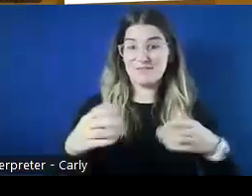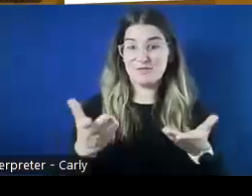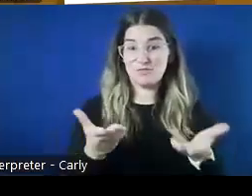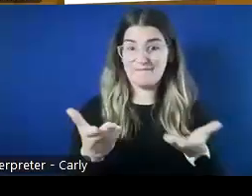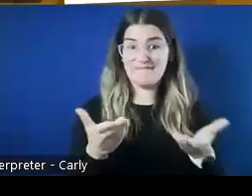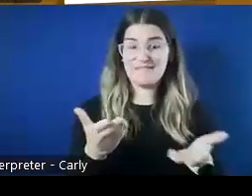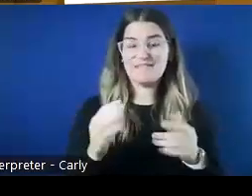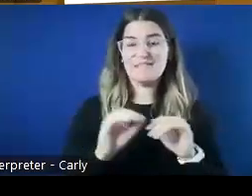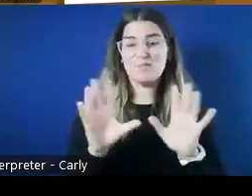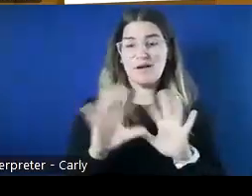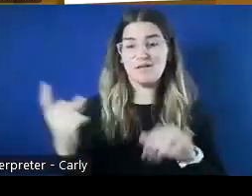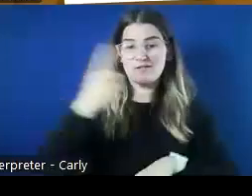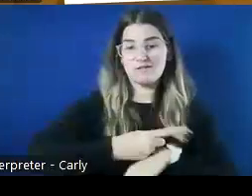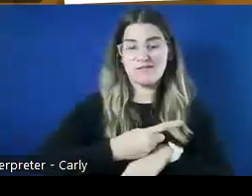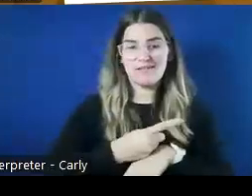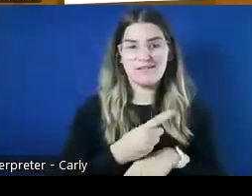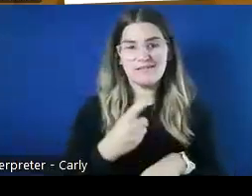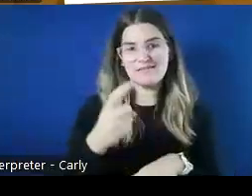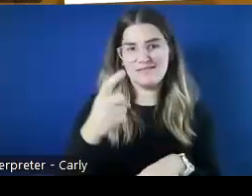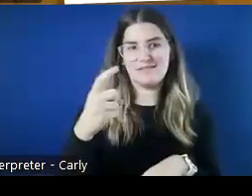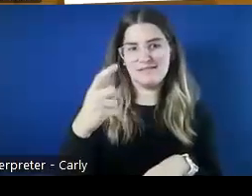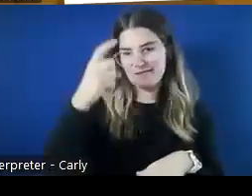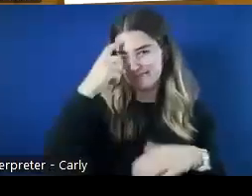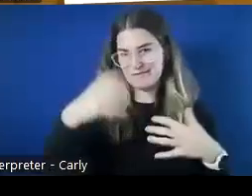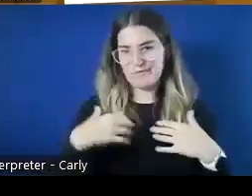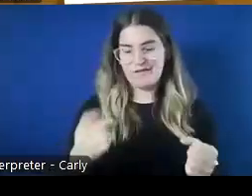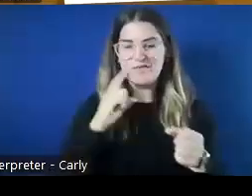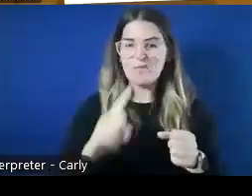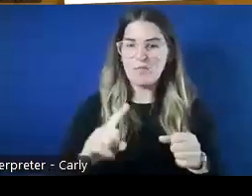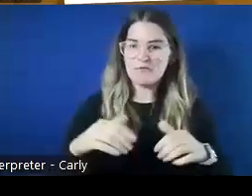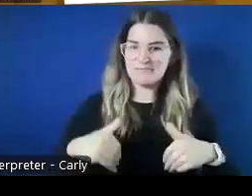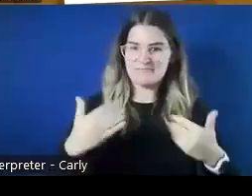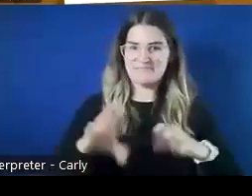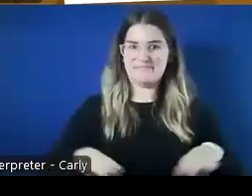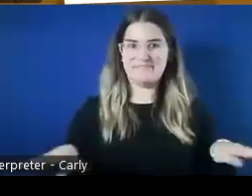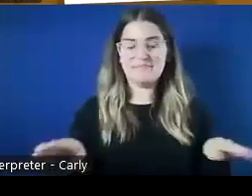days pediatric Mental Health Urgent Care is a new level of care for our region it's only the second